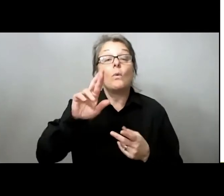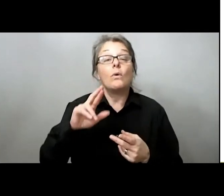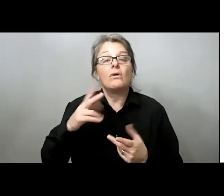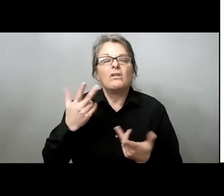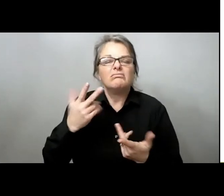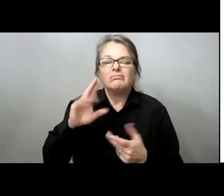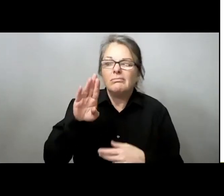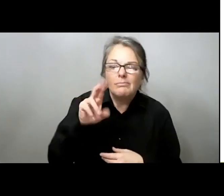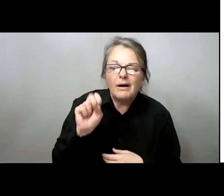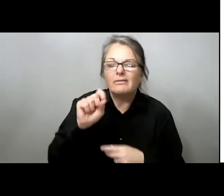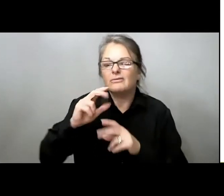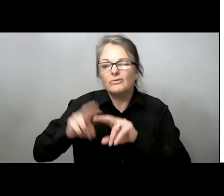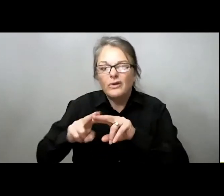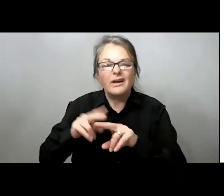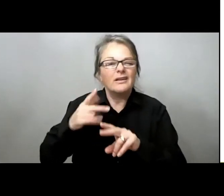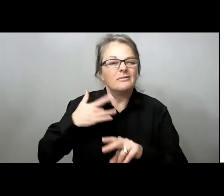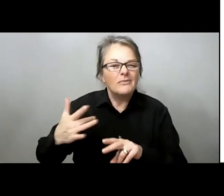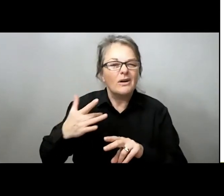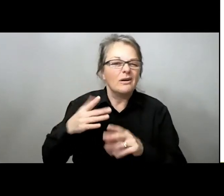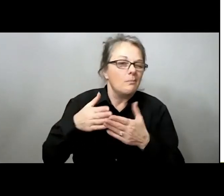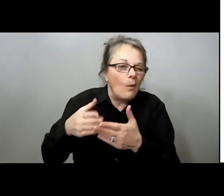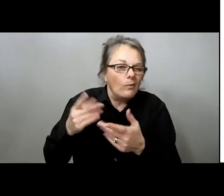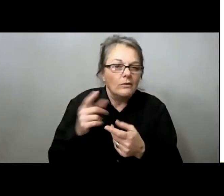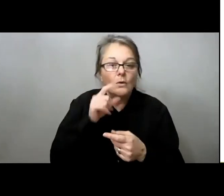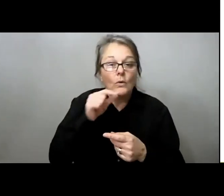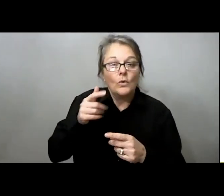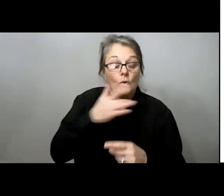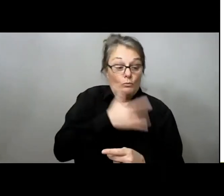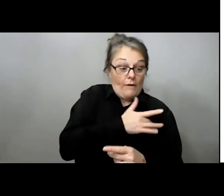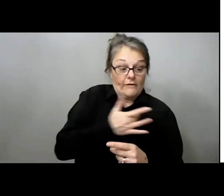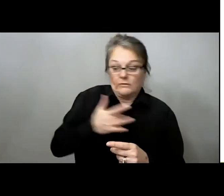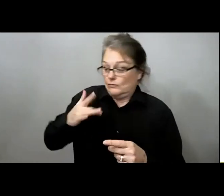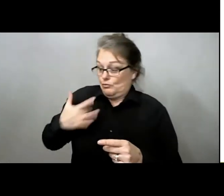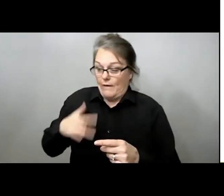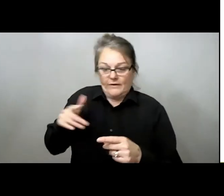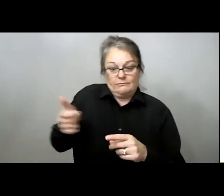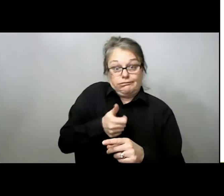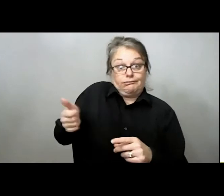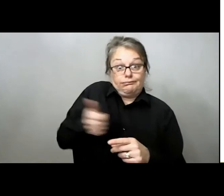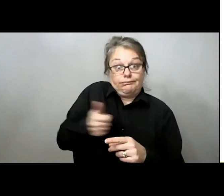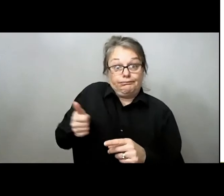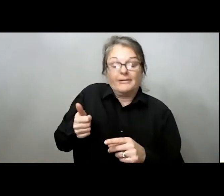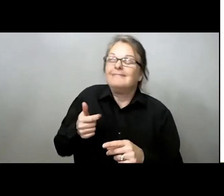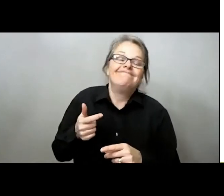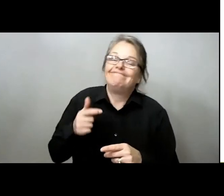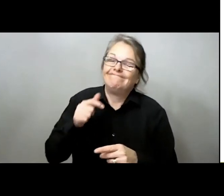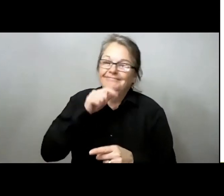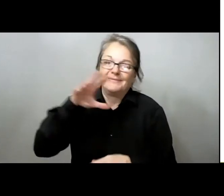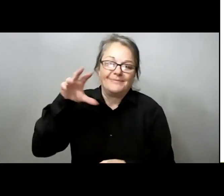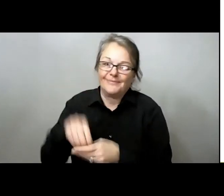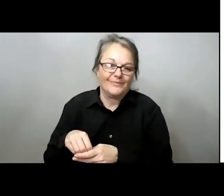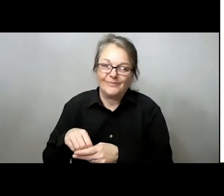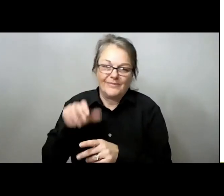COMPANIES. THOSE ARE COVERED BY THE ACCESSIBLE CANADA ACT OR THE CANADIAN HUMAN RIGHTS ACT.